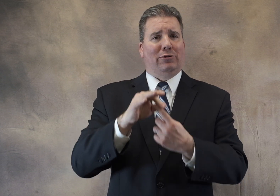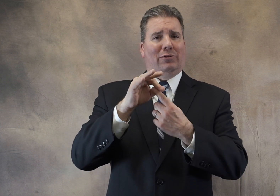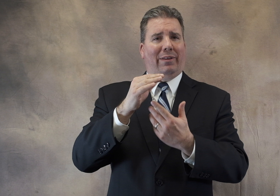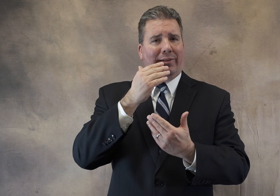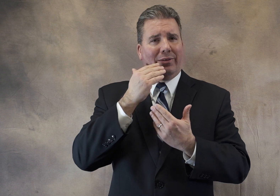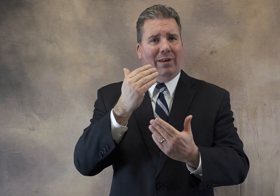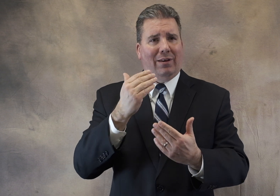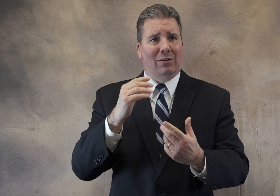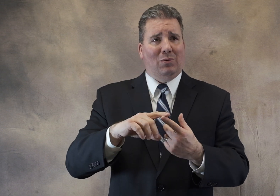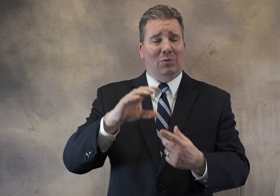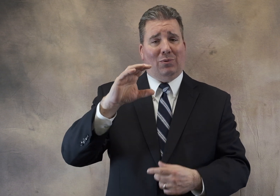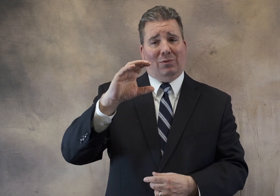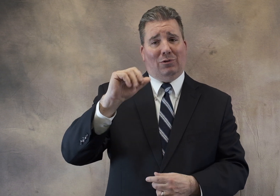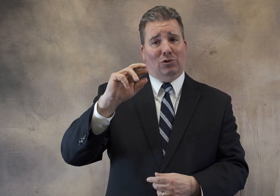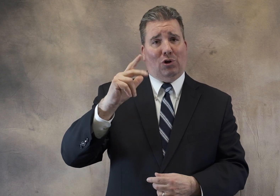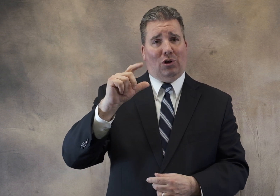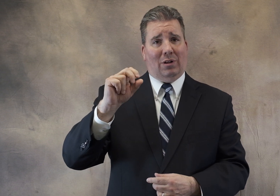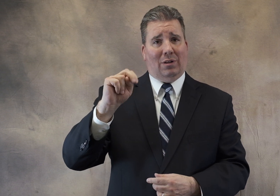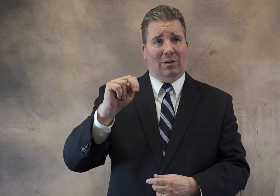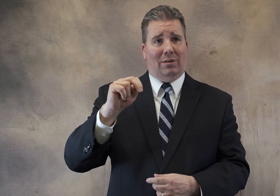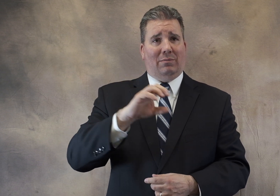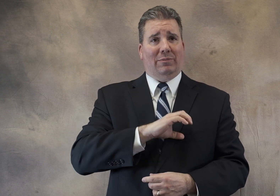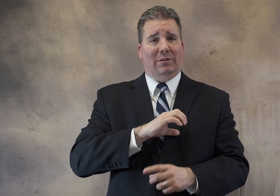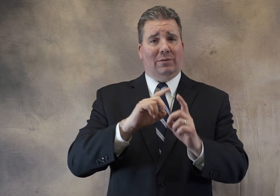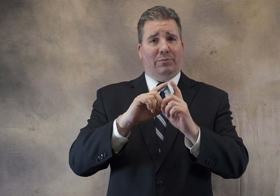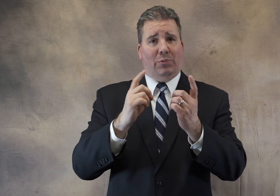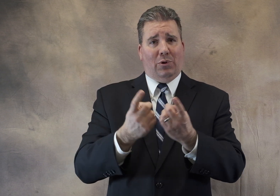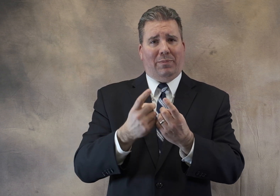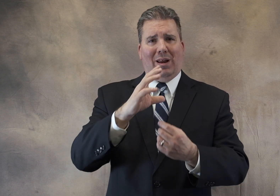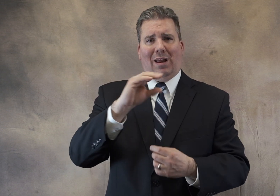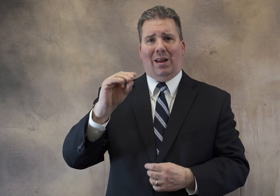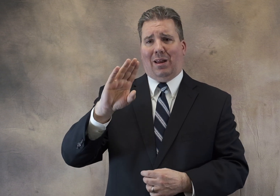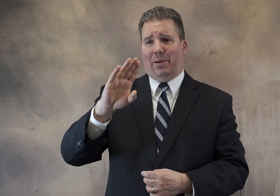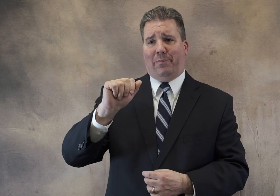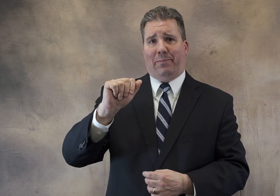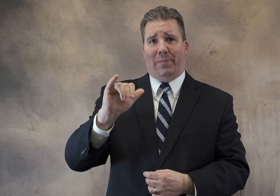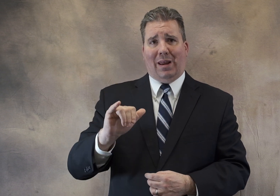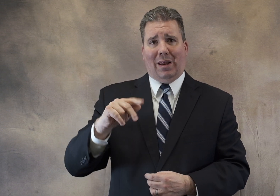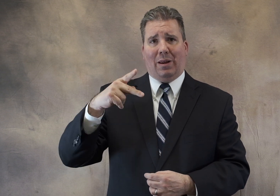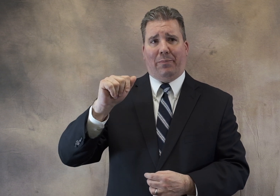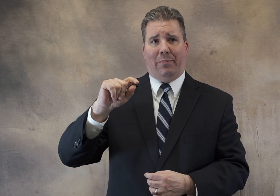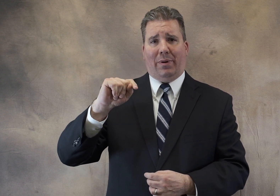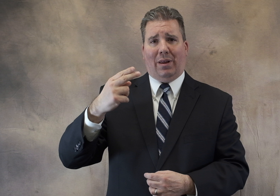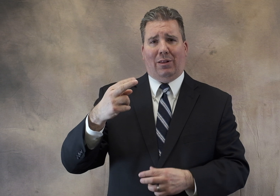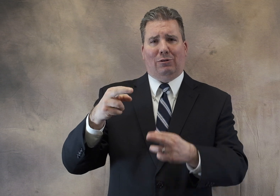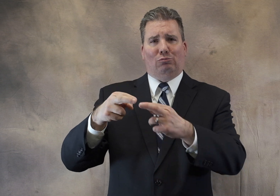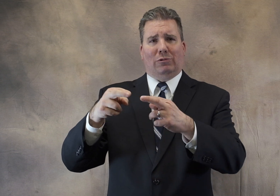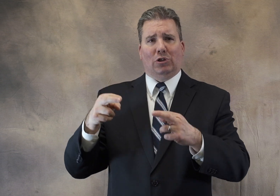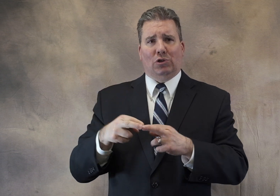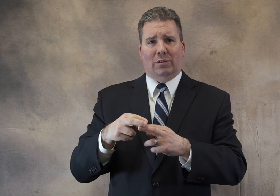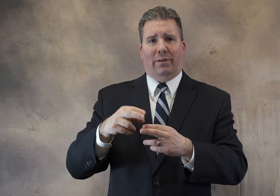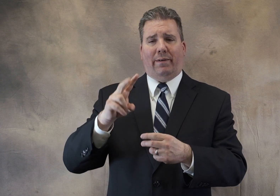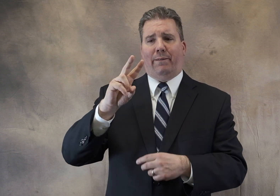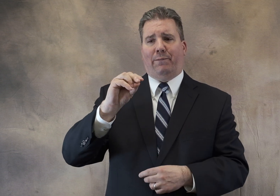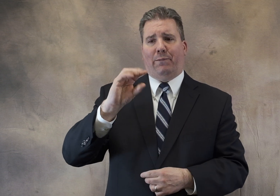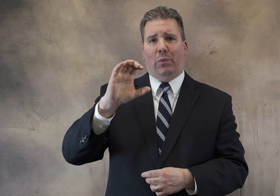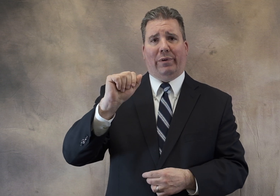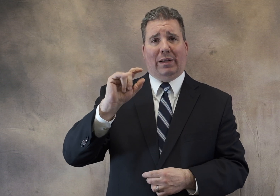A very special thank you goes to the Charlton Police Department and also to those at the